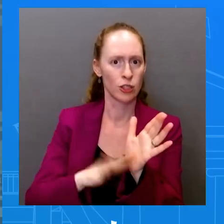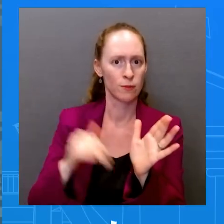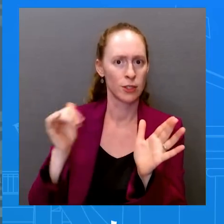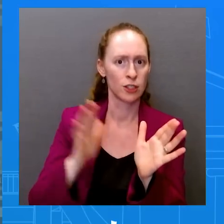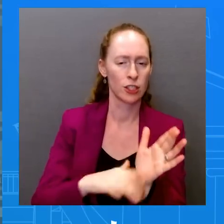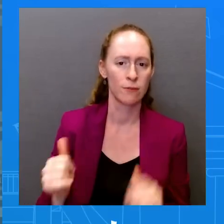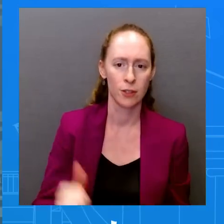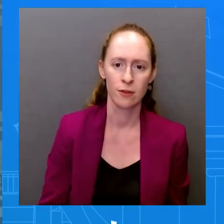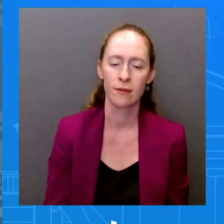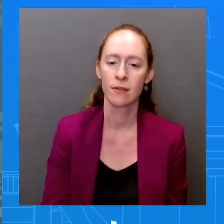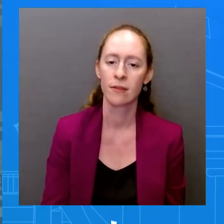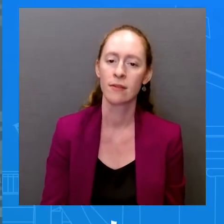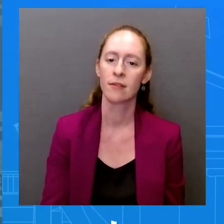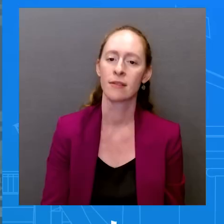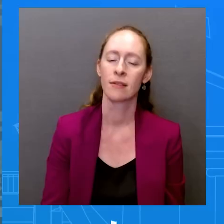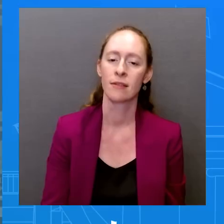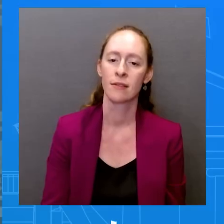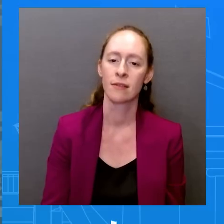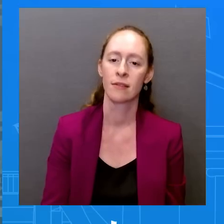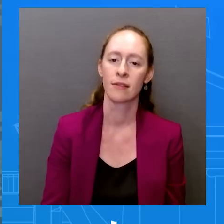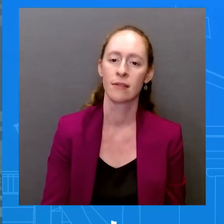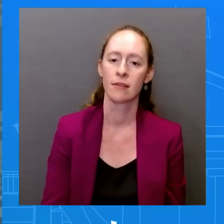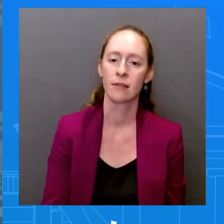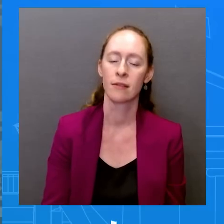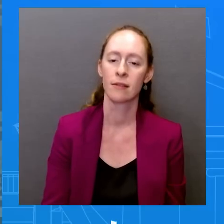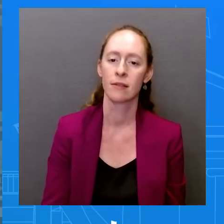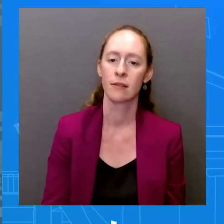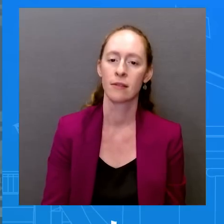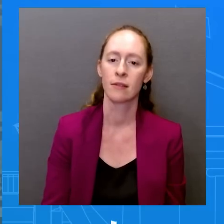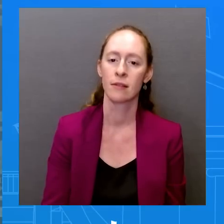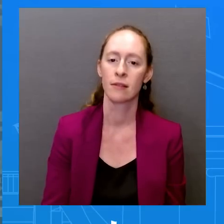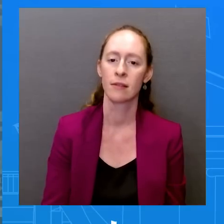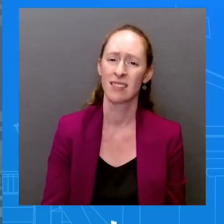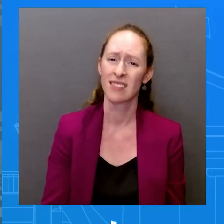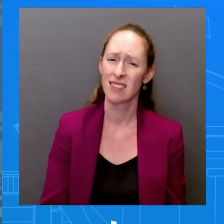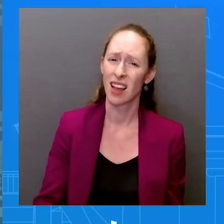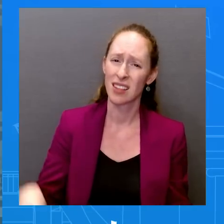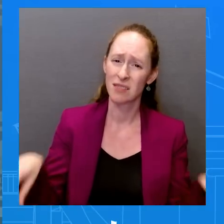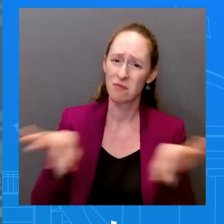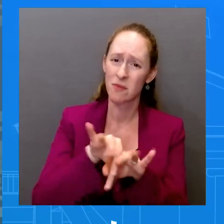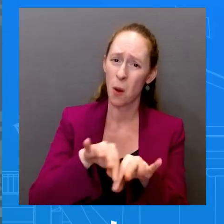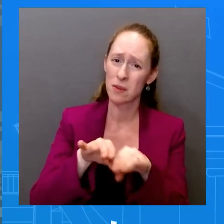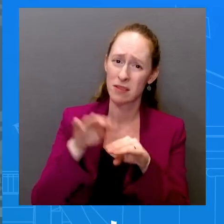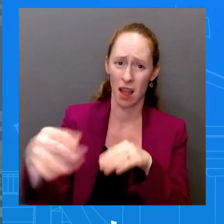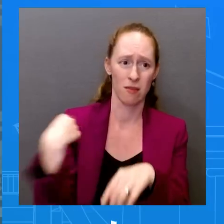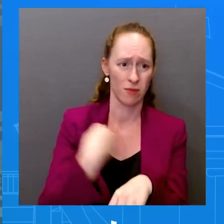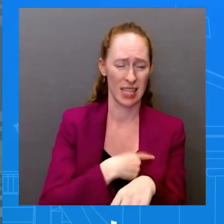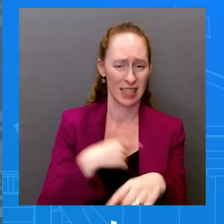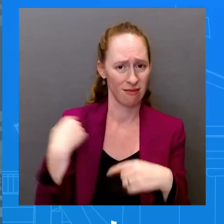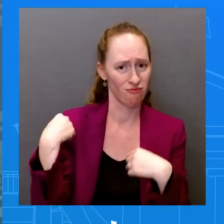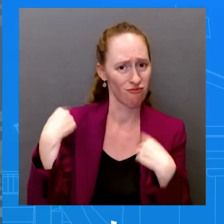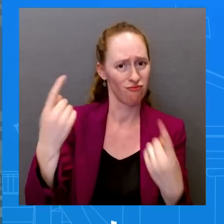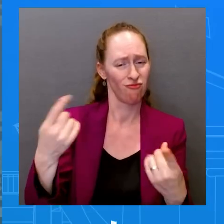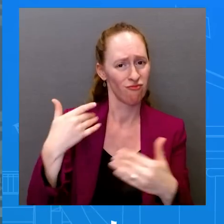is a step forward, because the decline that we have seen is indeed historic. We haven't seen that decline in over a decade.